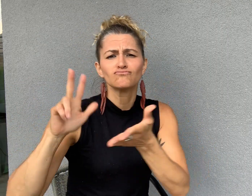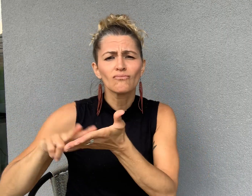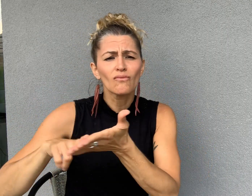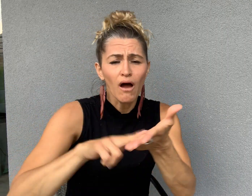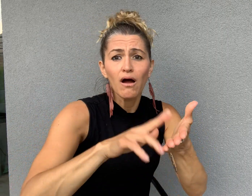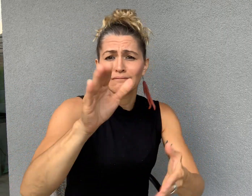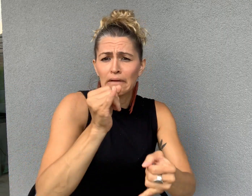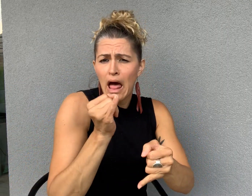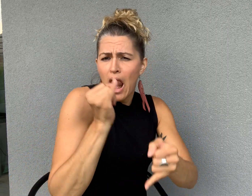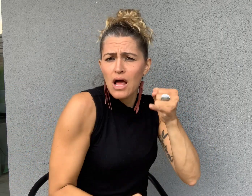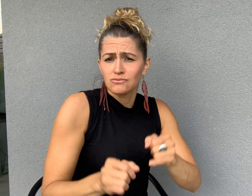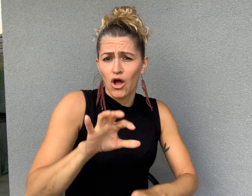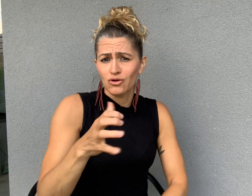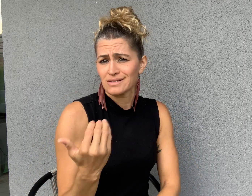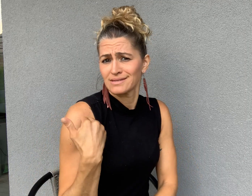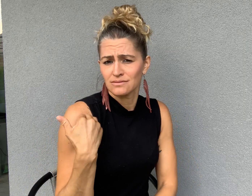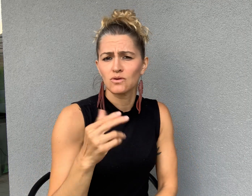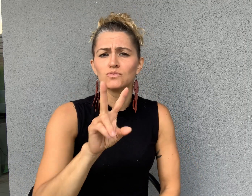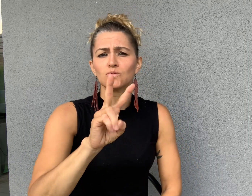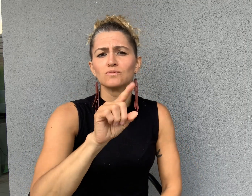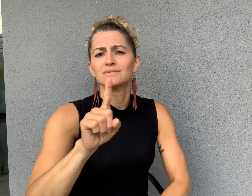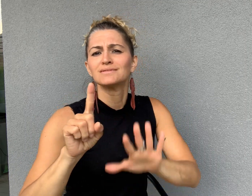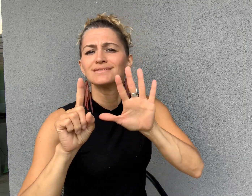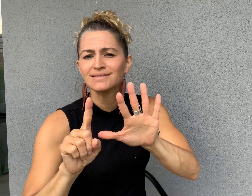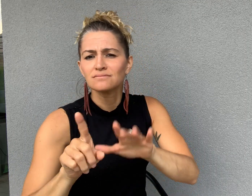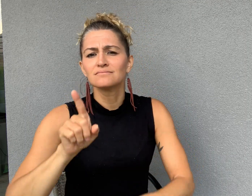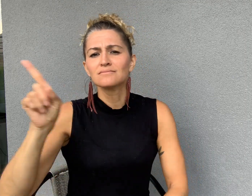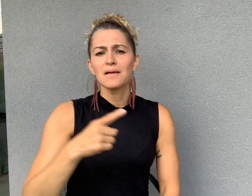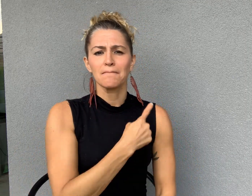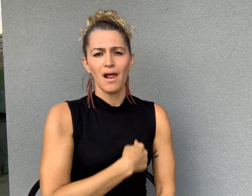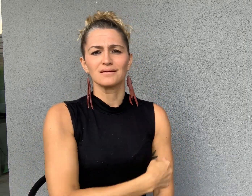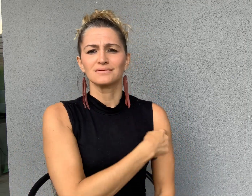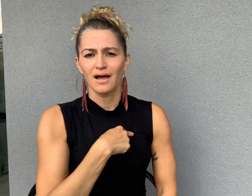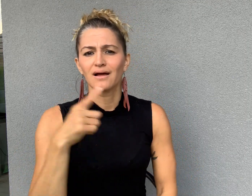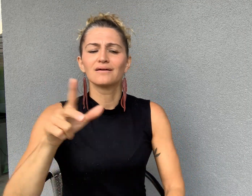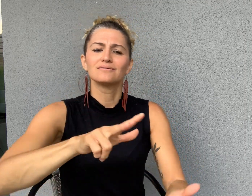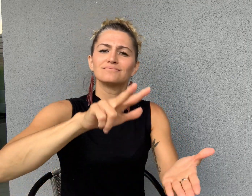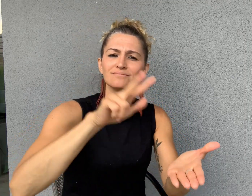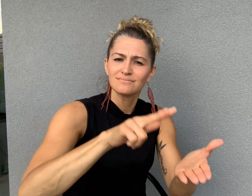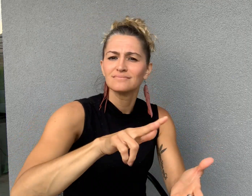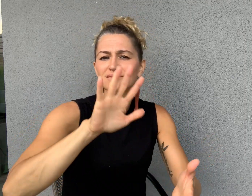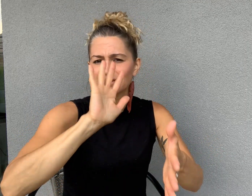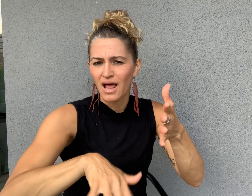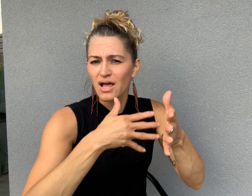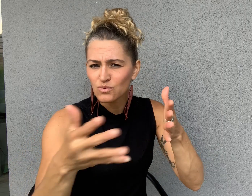the latest country to recognize sign language.